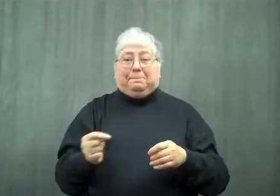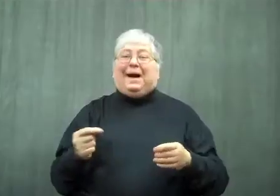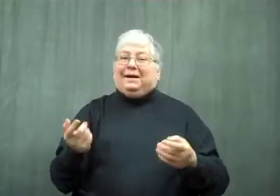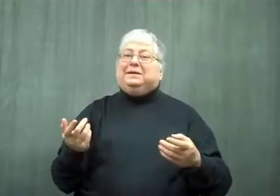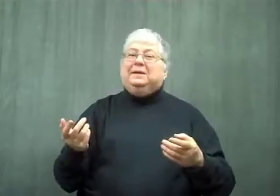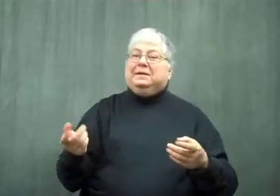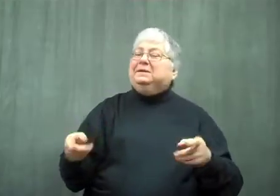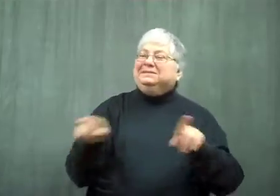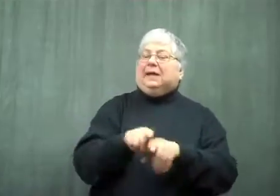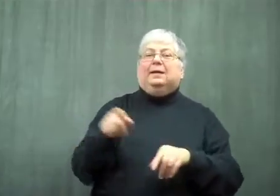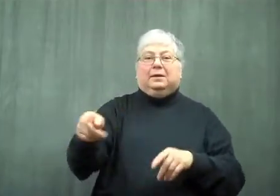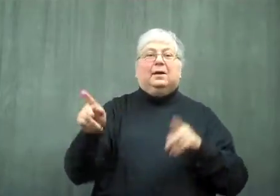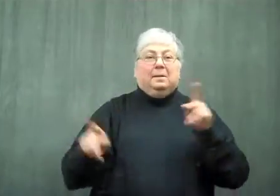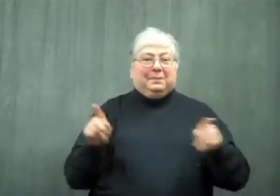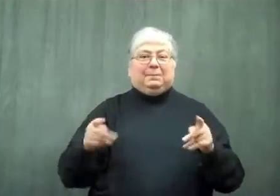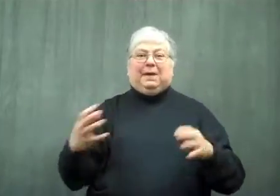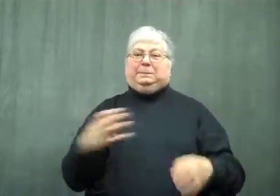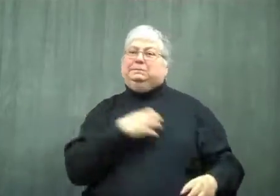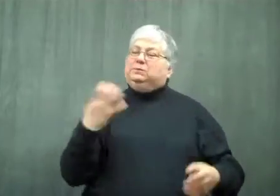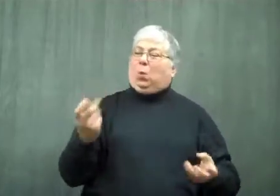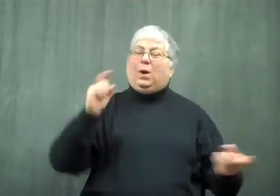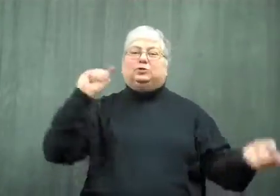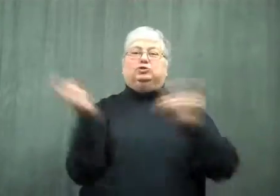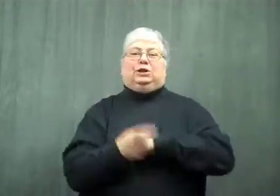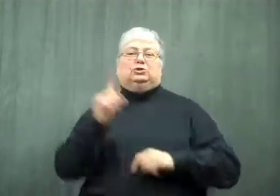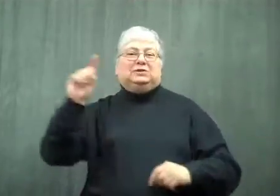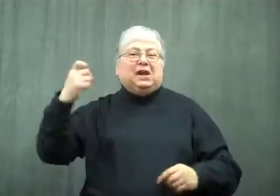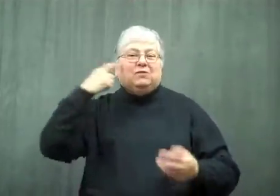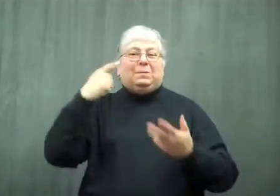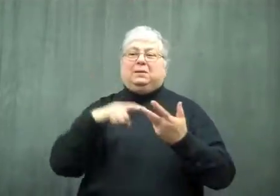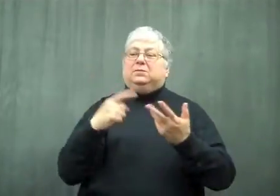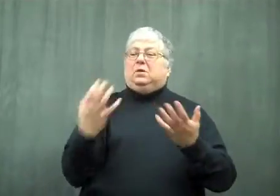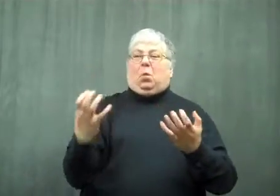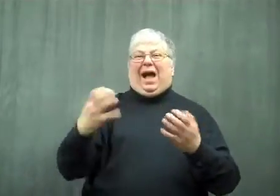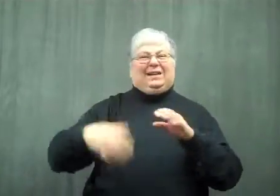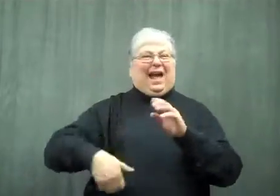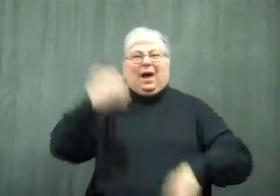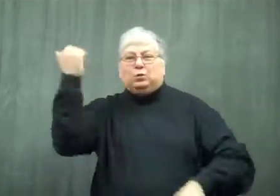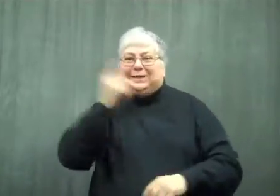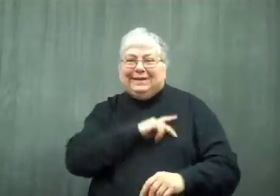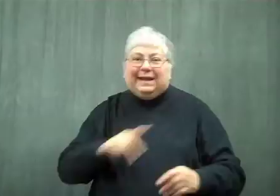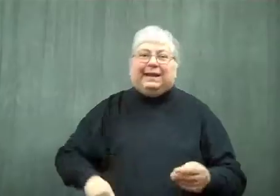The people, like the others, want a change of governement, to oust the King,